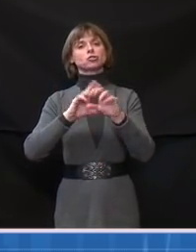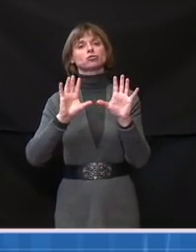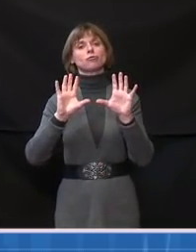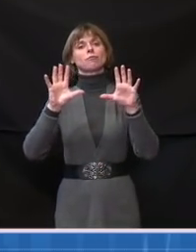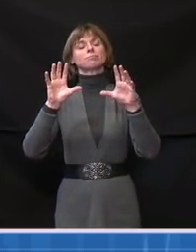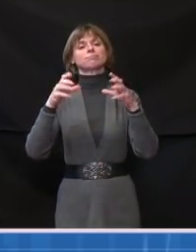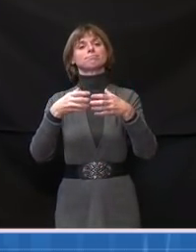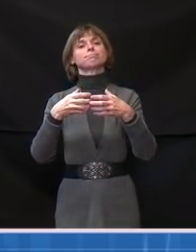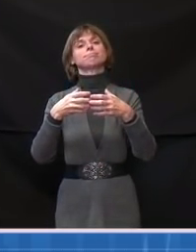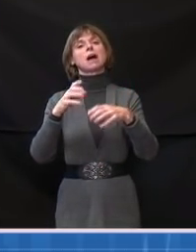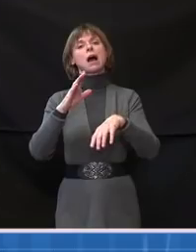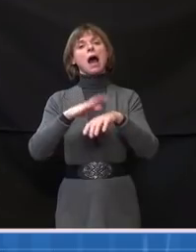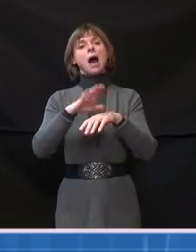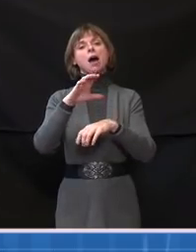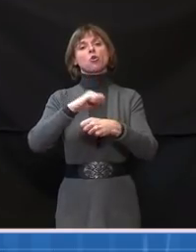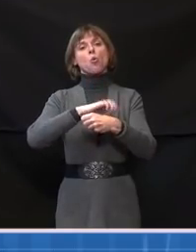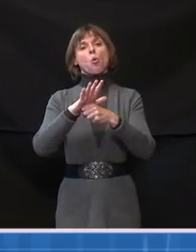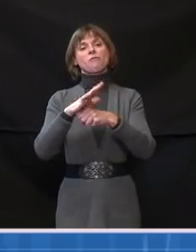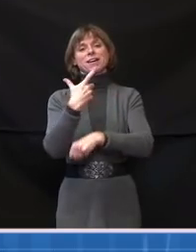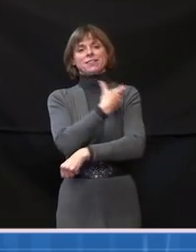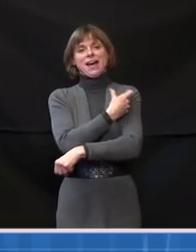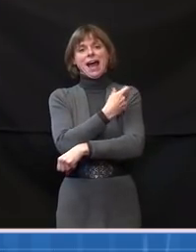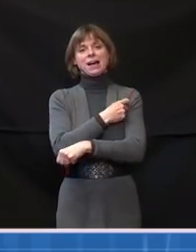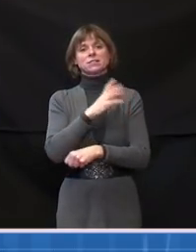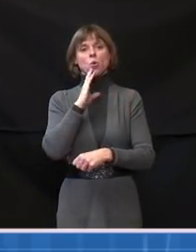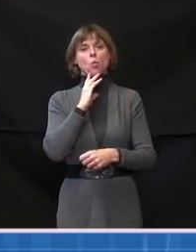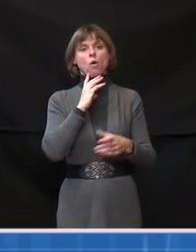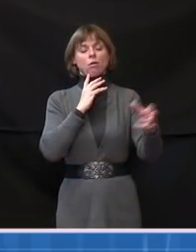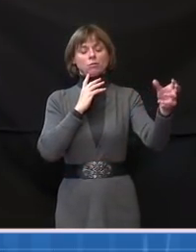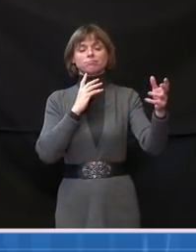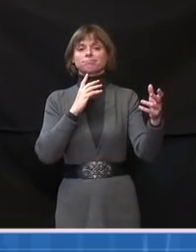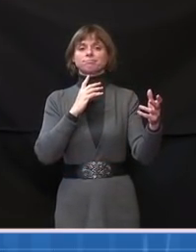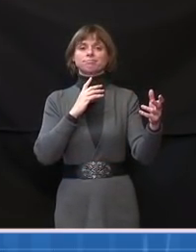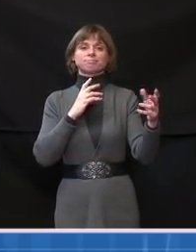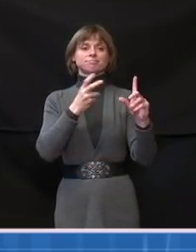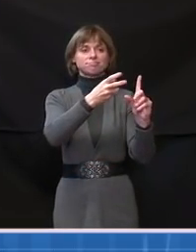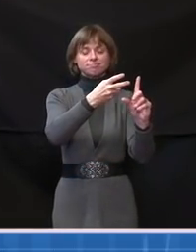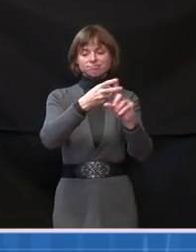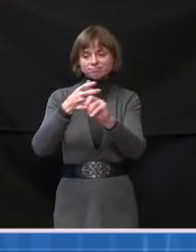The forum will bring together practitioners from national, state, tribal, local, and territorial levels